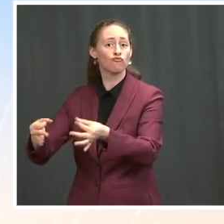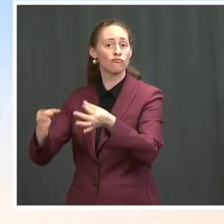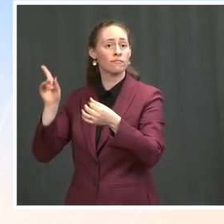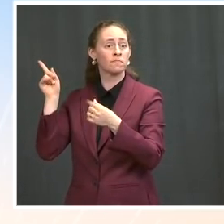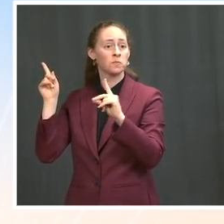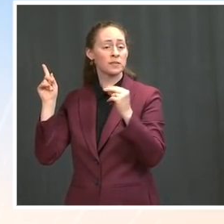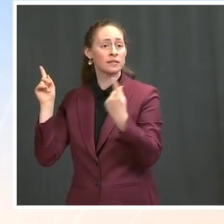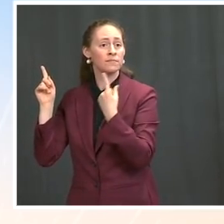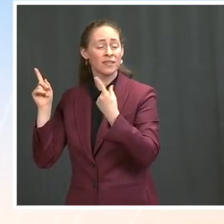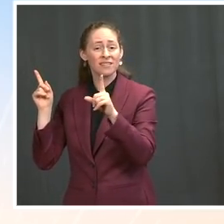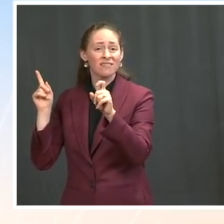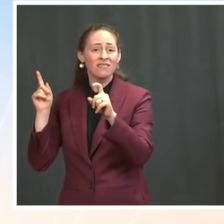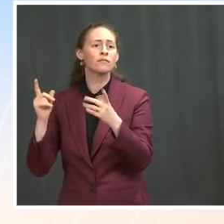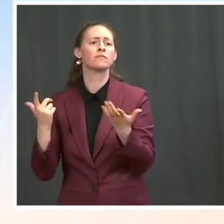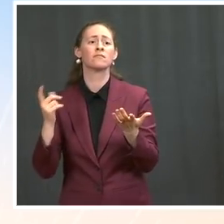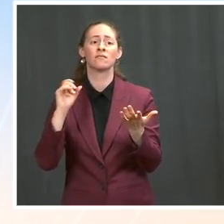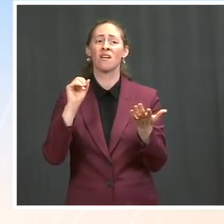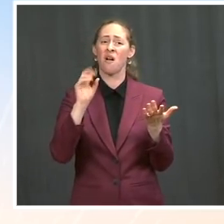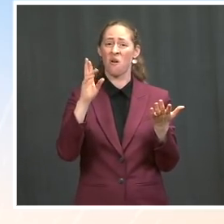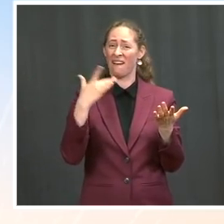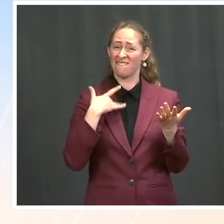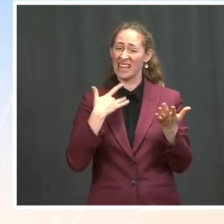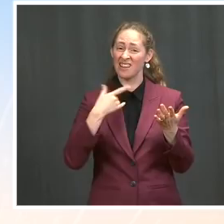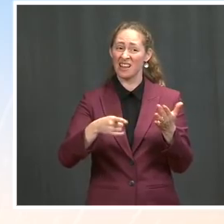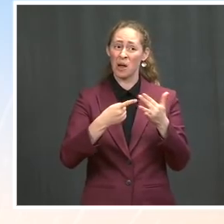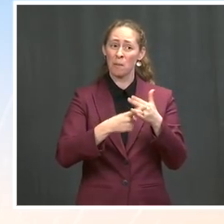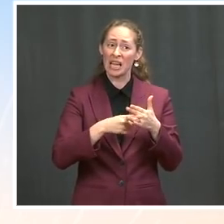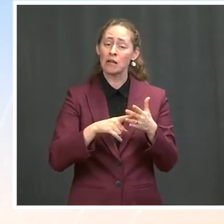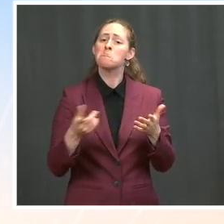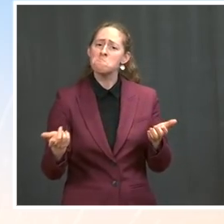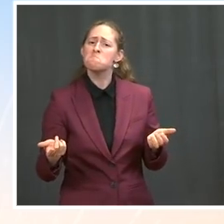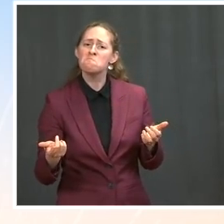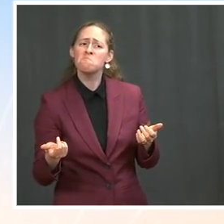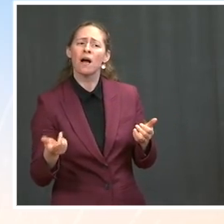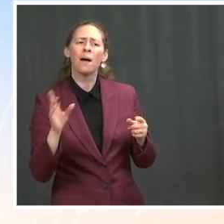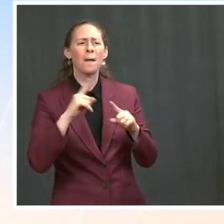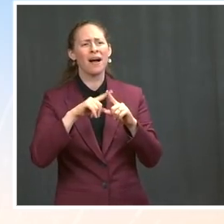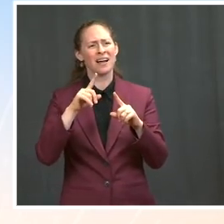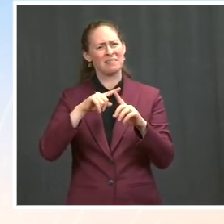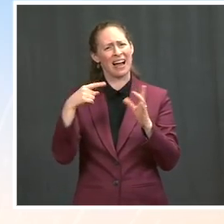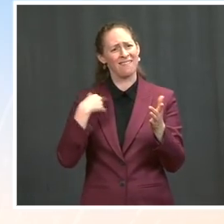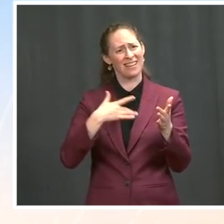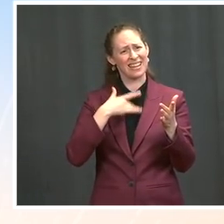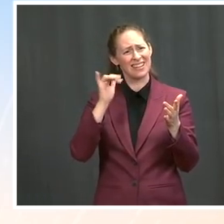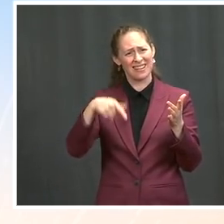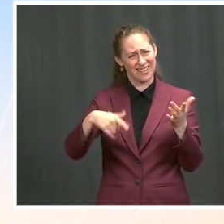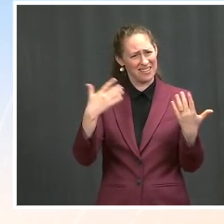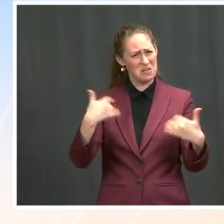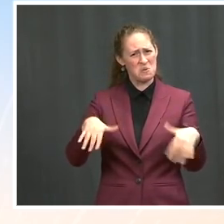Ms. Psaki: Mm-hmm. The Press: But ultimately, on an issue as fundamental as voting rights, if you cannot get federal action,